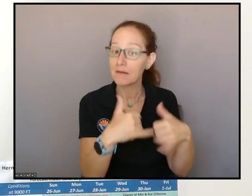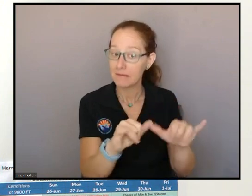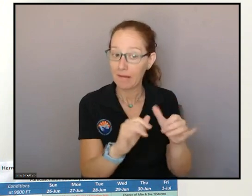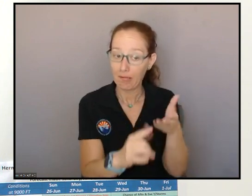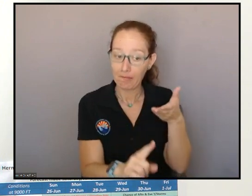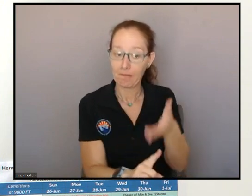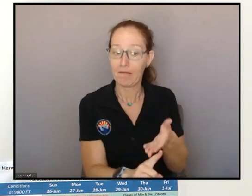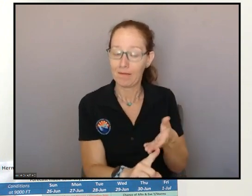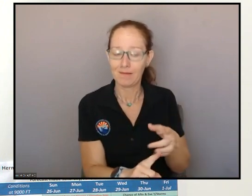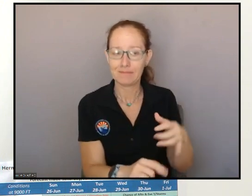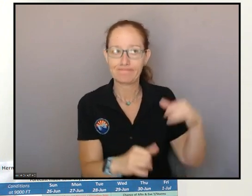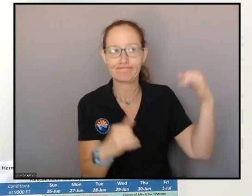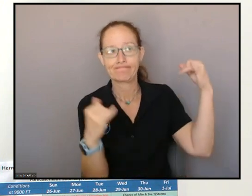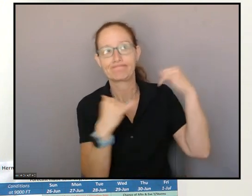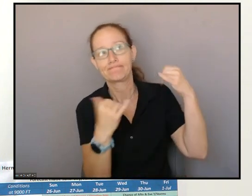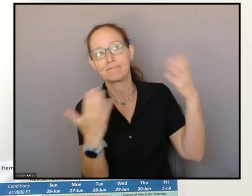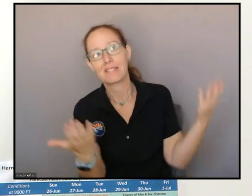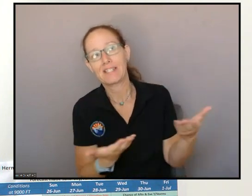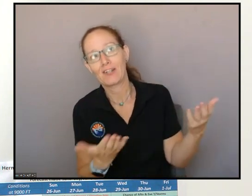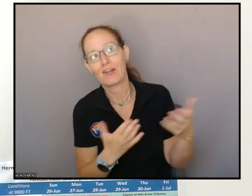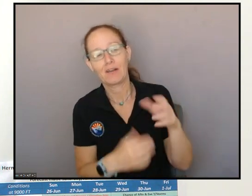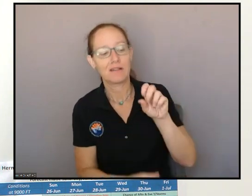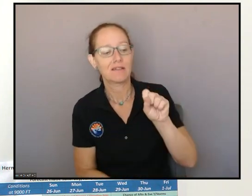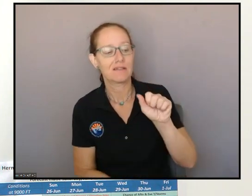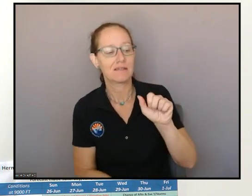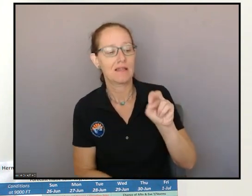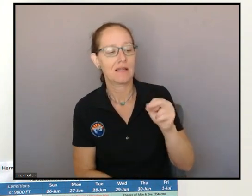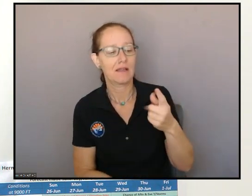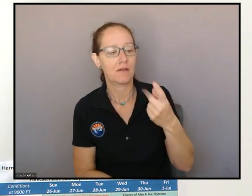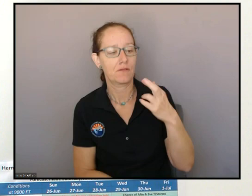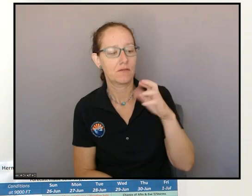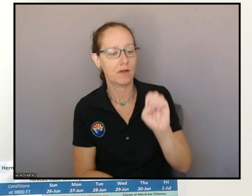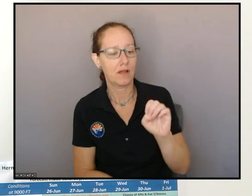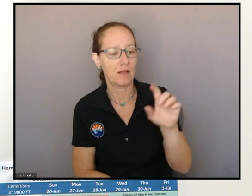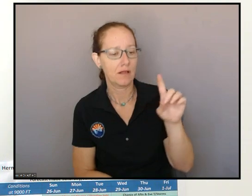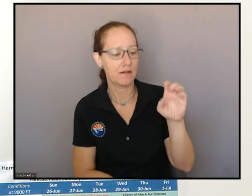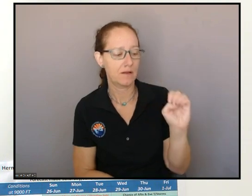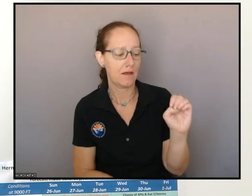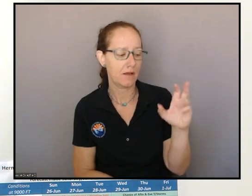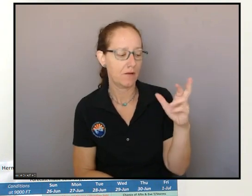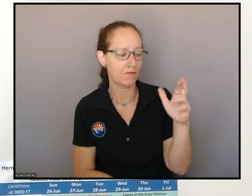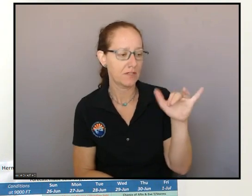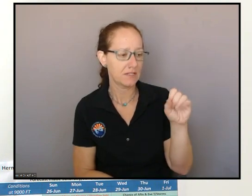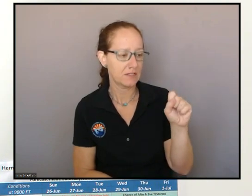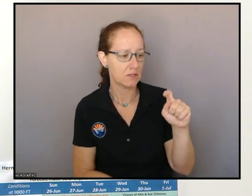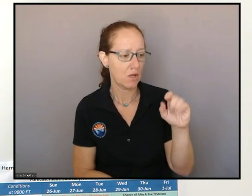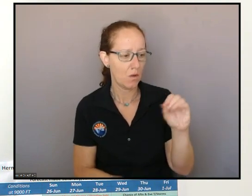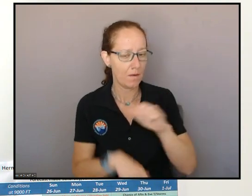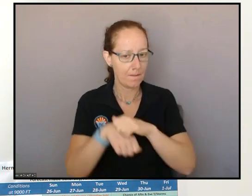Sangre de Cristo Mountains and we're definitely going to keep an eye on that because we continue to see that potential